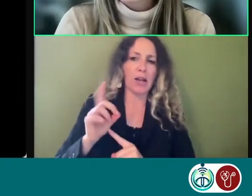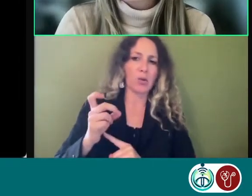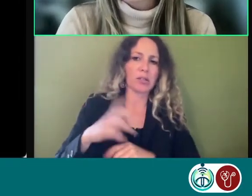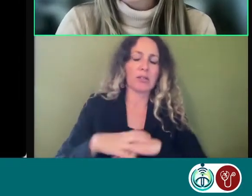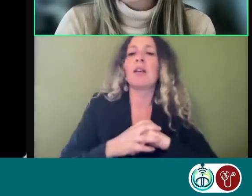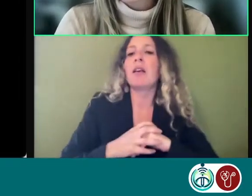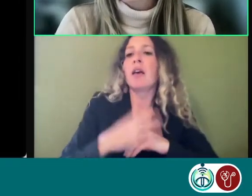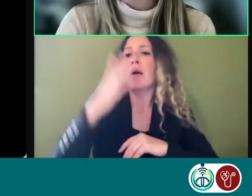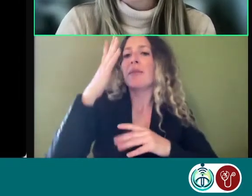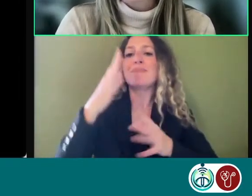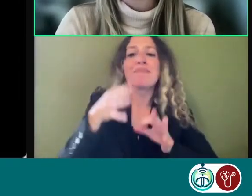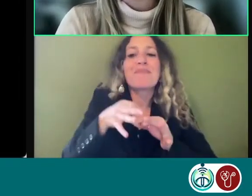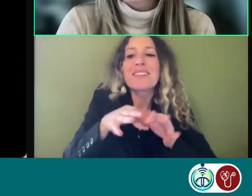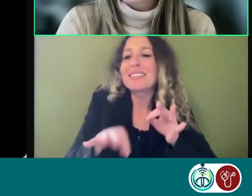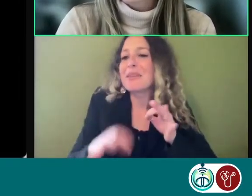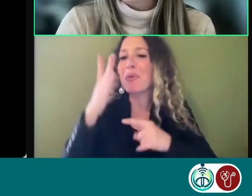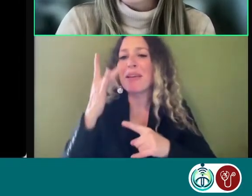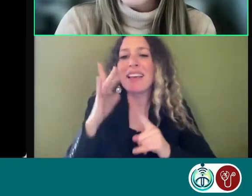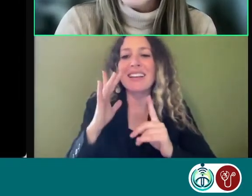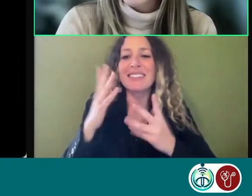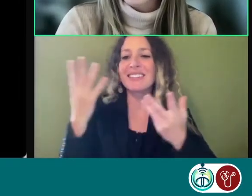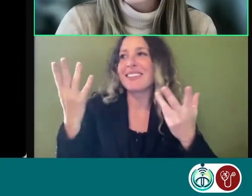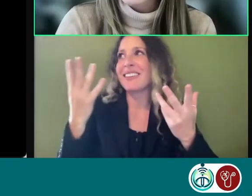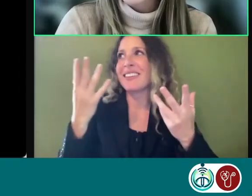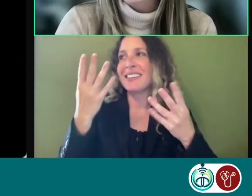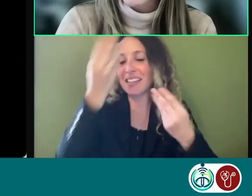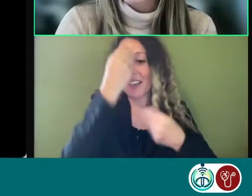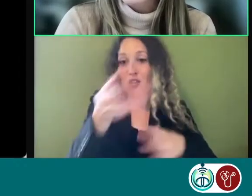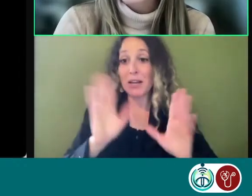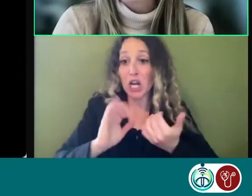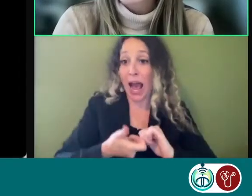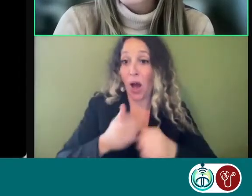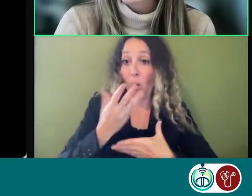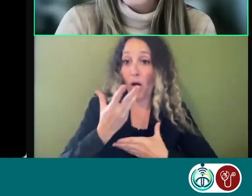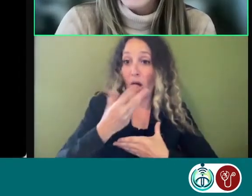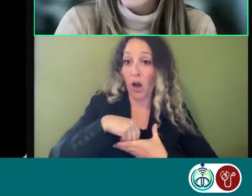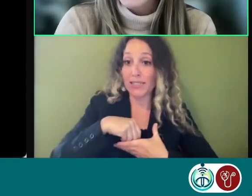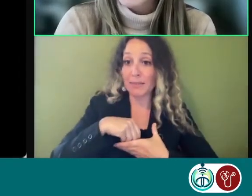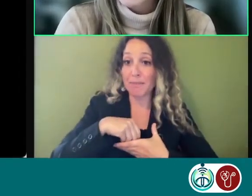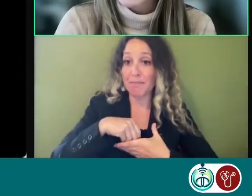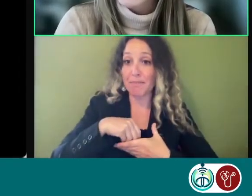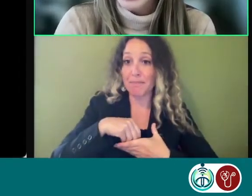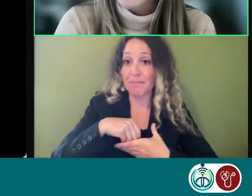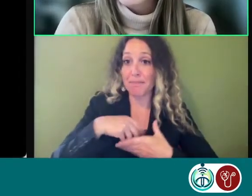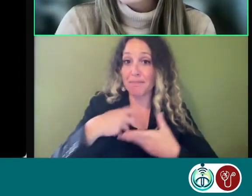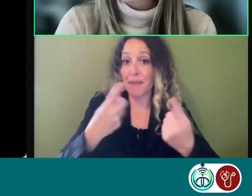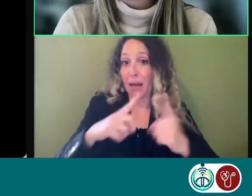the information around how autism manifests in females wasn't understood at the time.